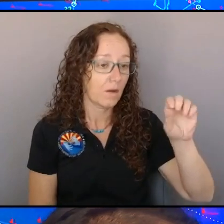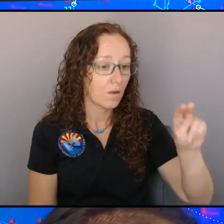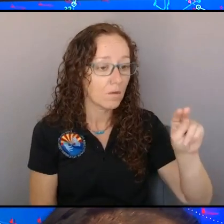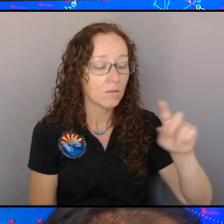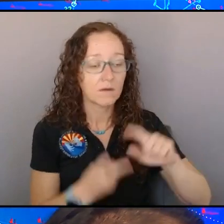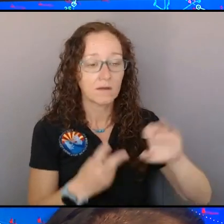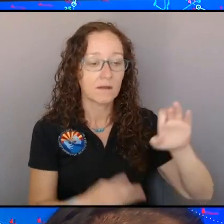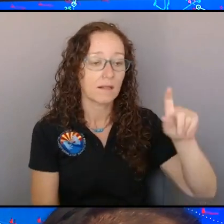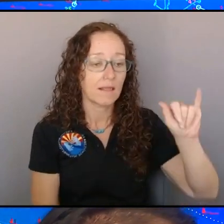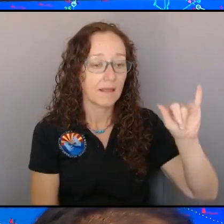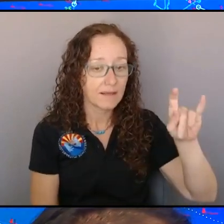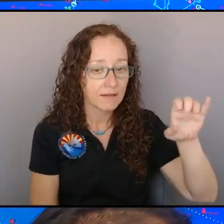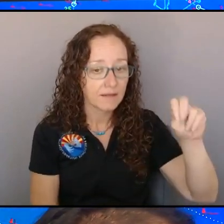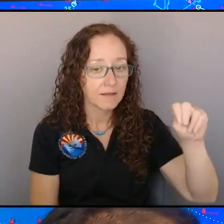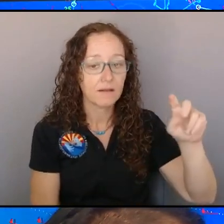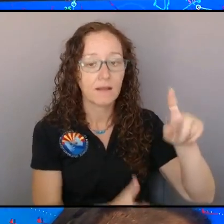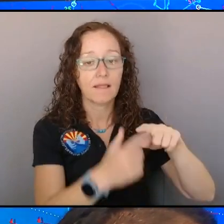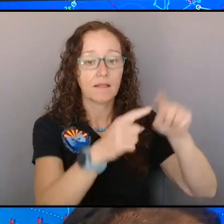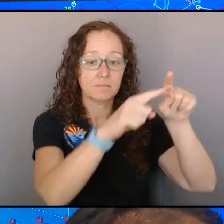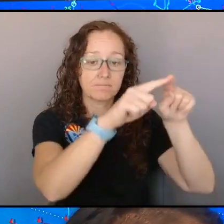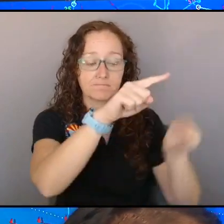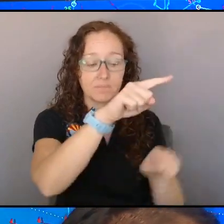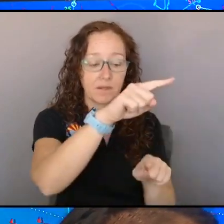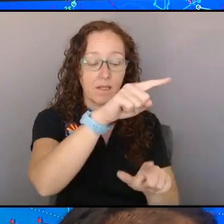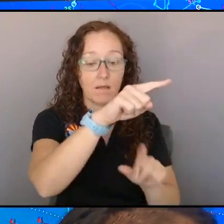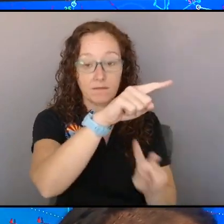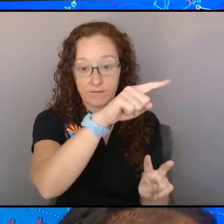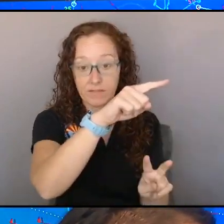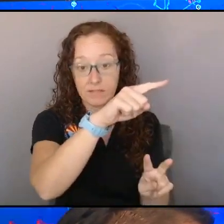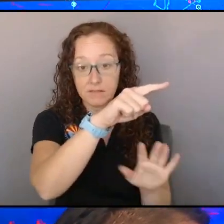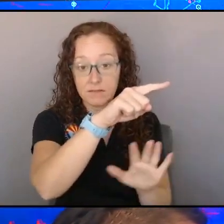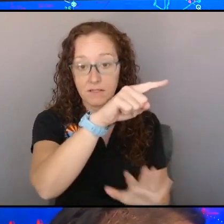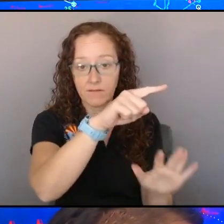into the Las Vegas area here we have almost a purely east